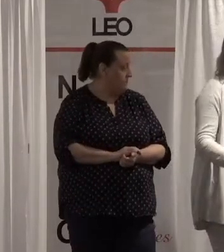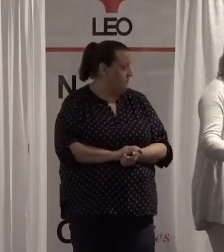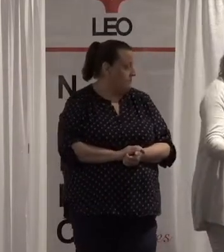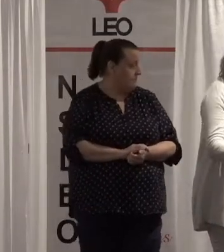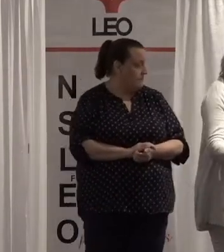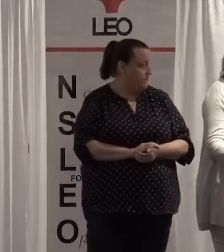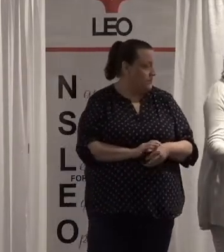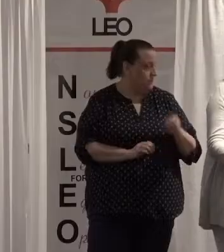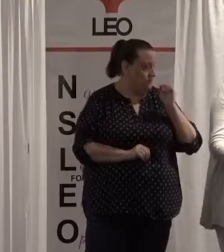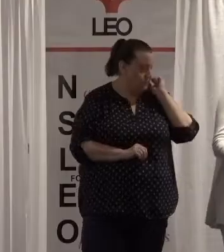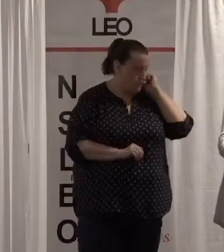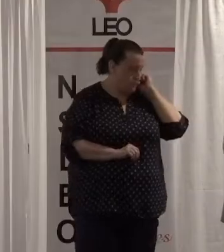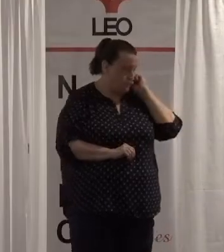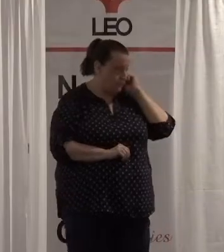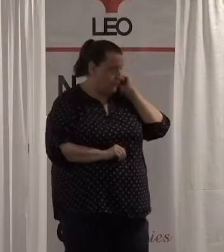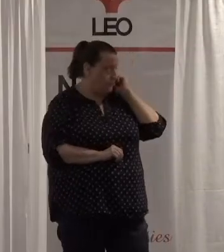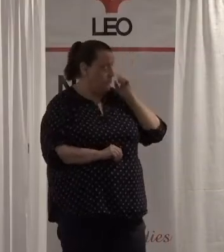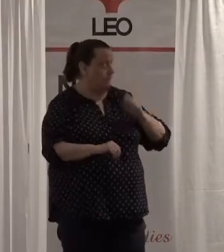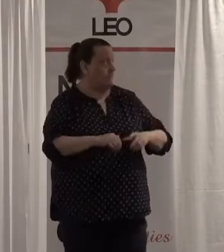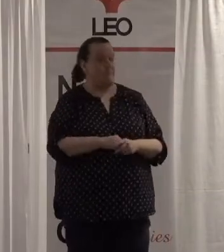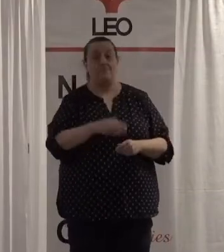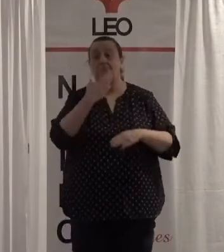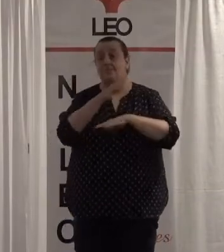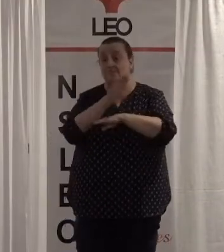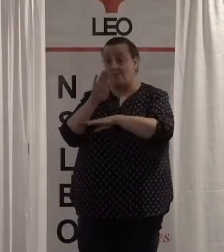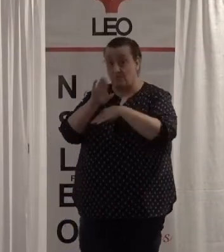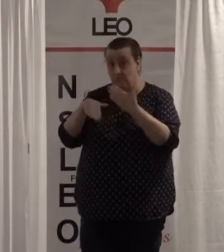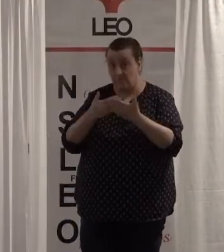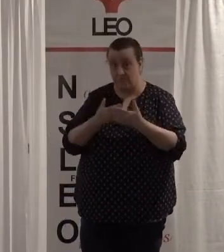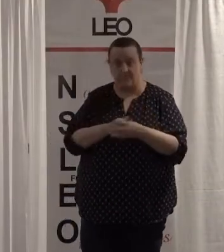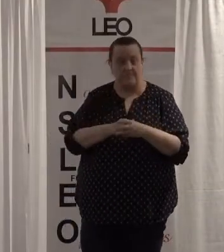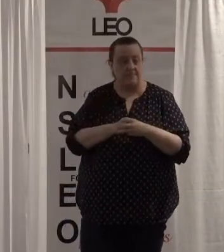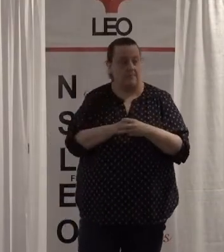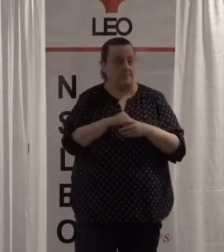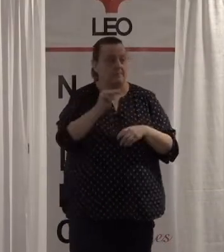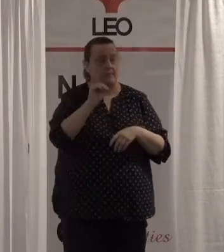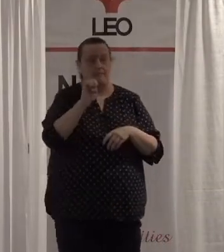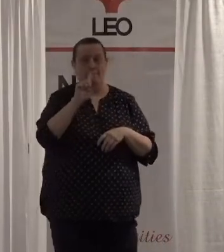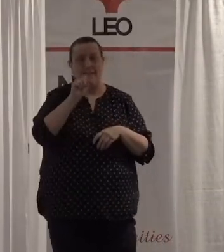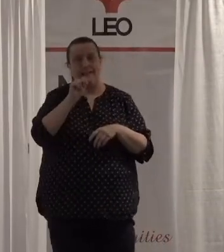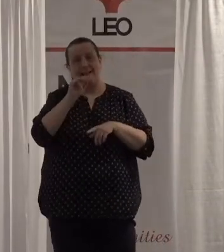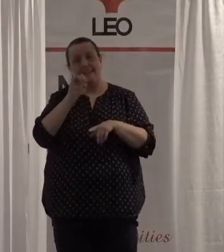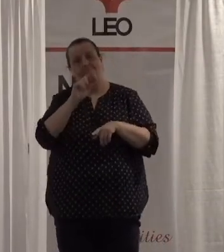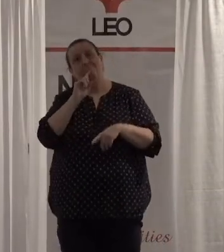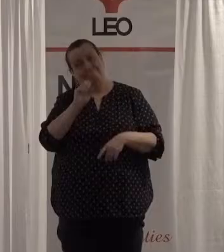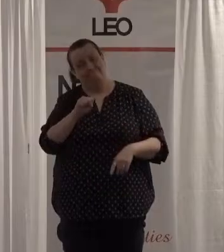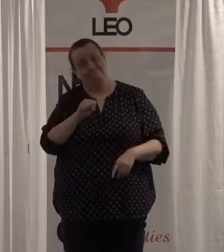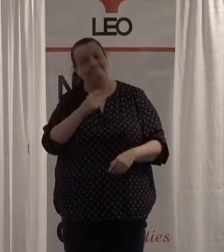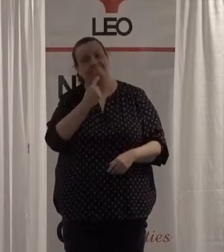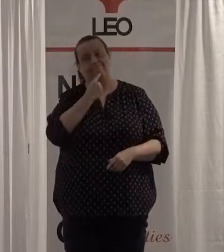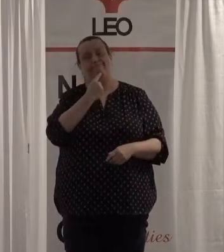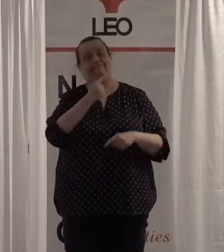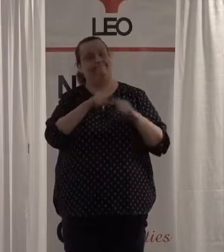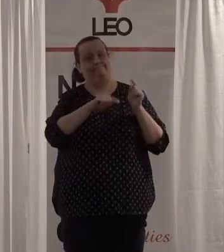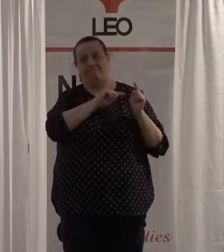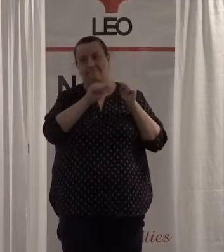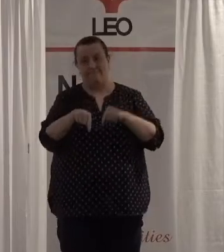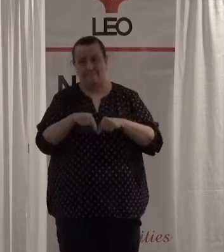GOOD AFTERNOON, EVERYONE. MELANIE IS QUITE DISAPPOINTED COULDN'T BE HERE. AS SHERRY MENTIONED EARLIER,